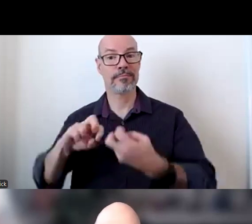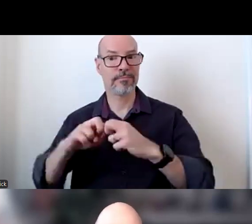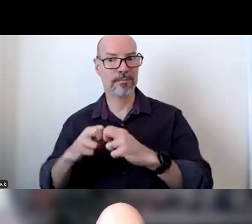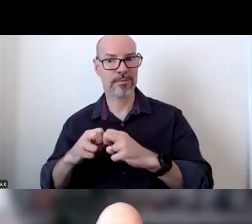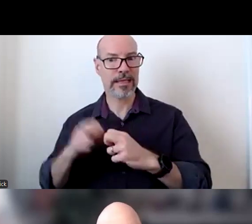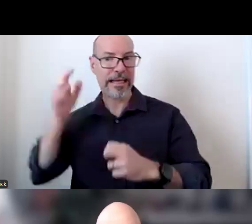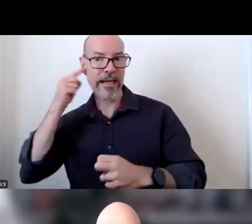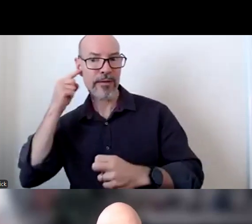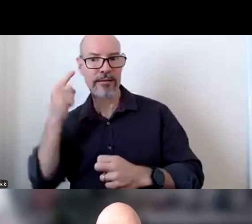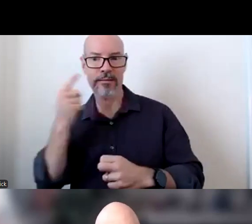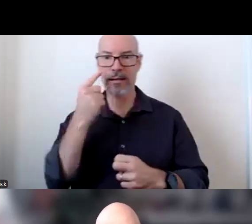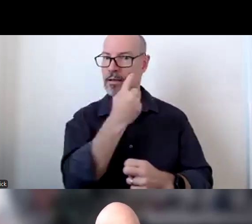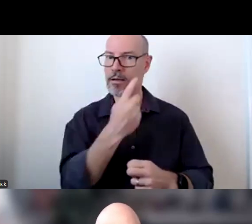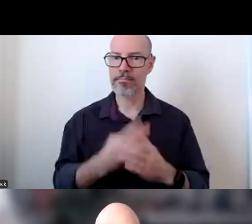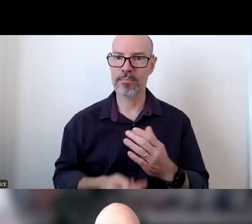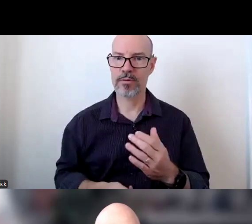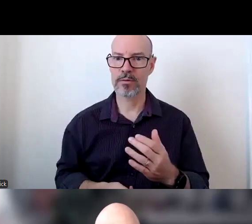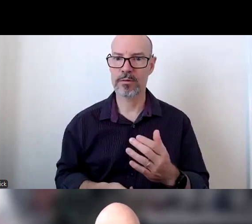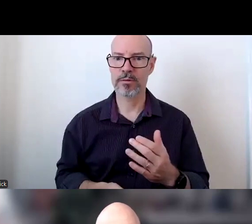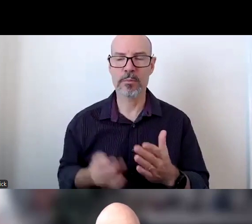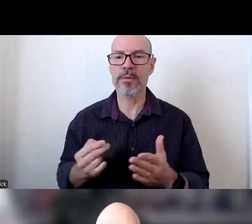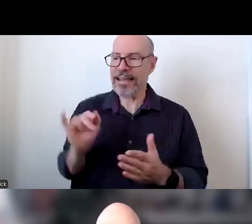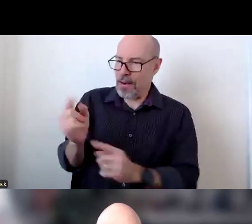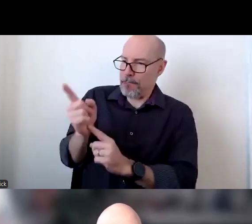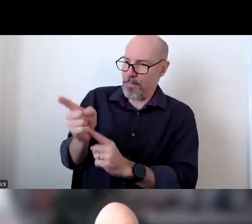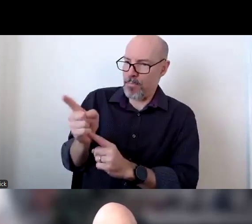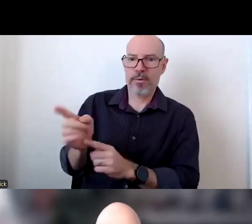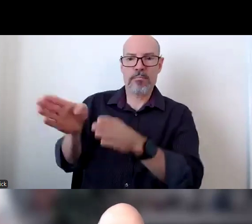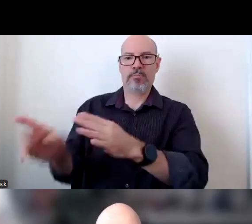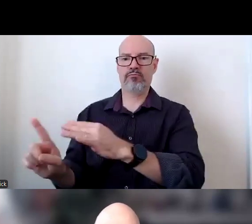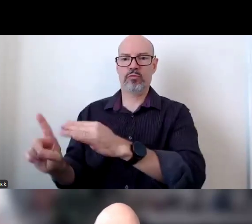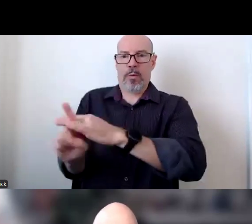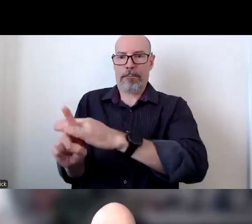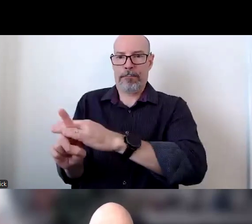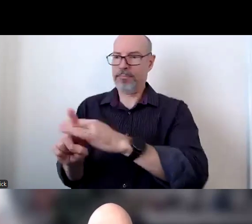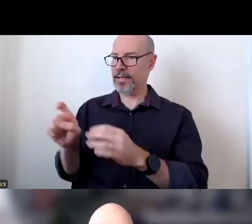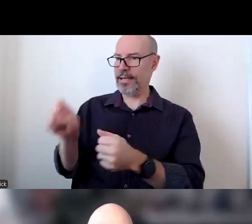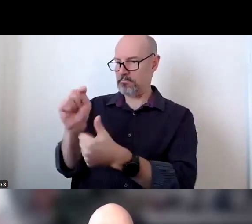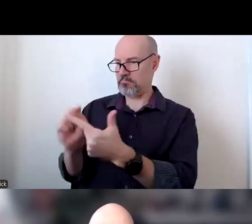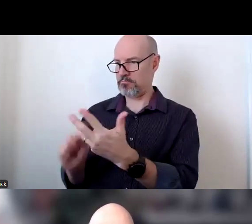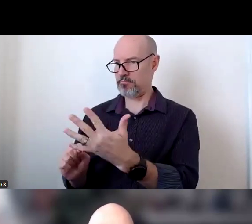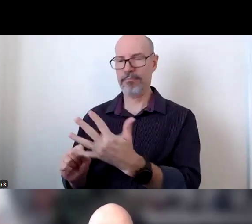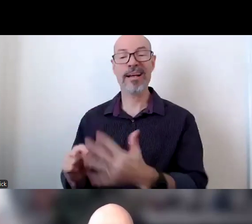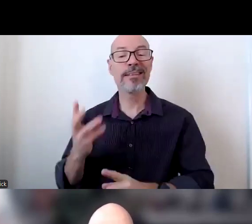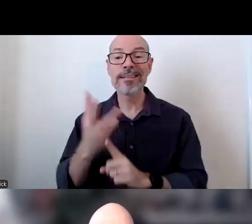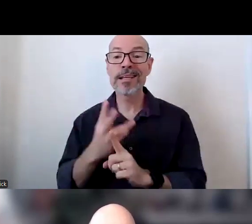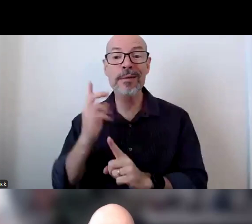with more eyesight related problems than just hearing If someone shows up in this moment with these needs, it